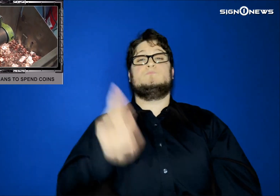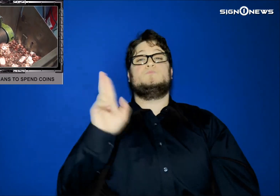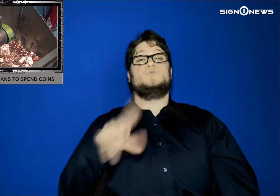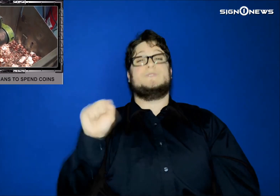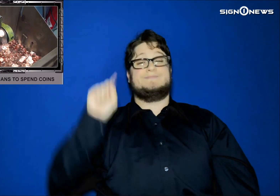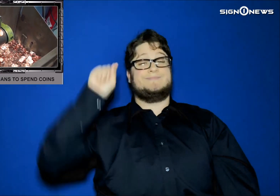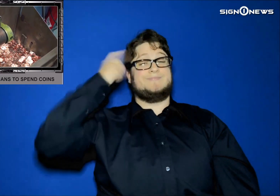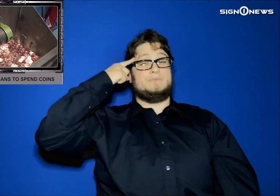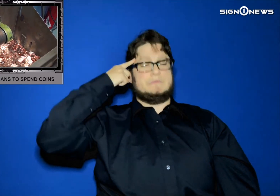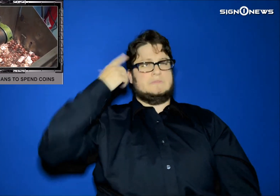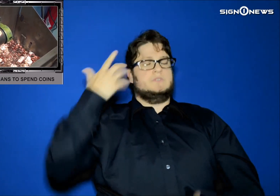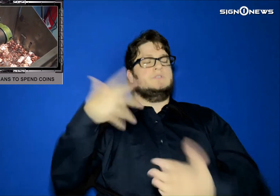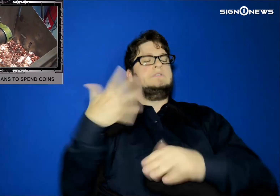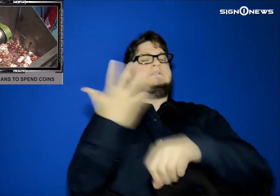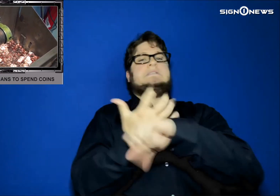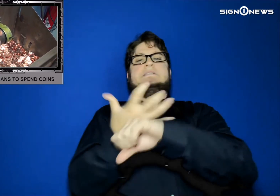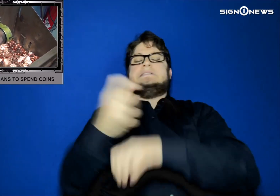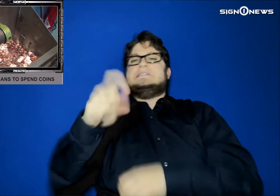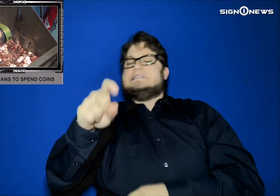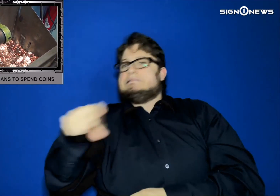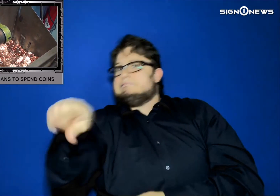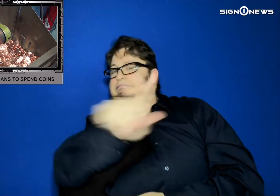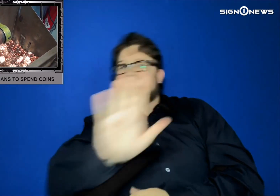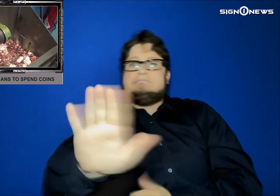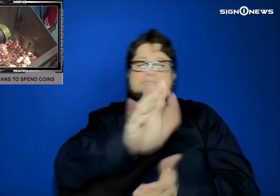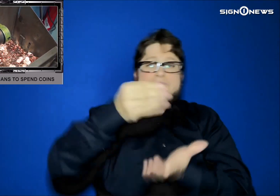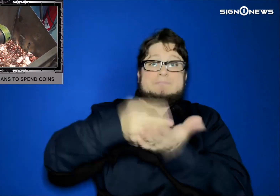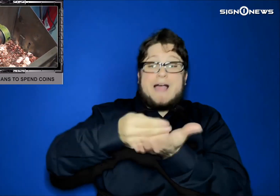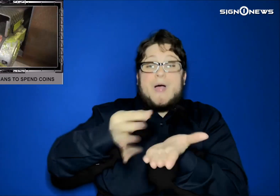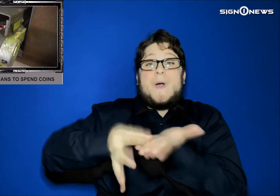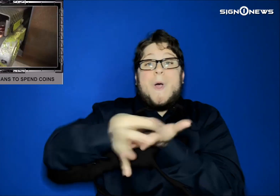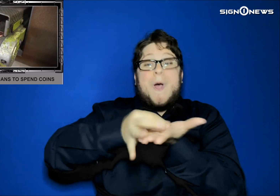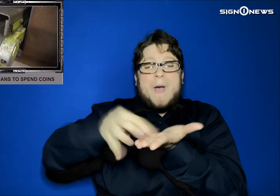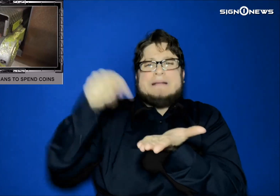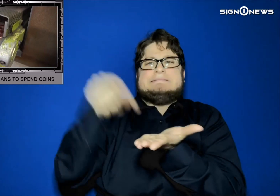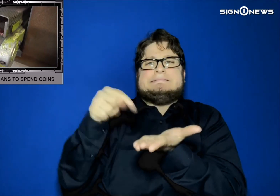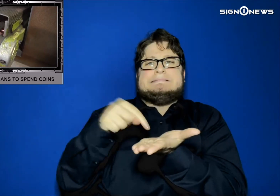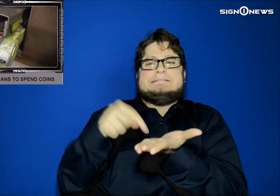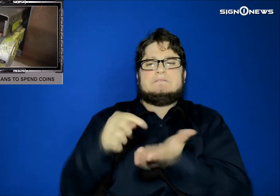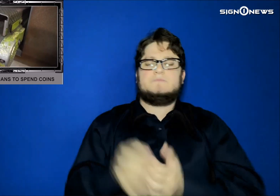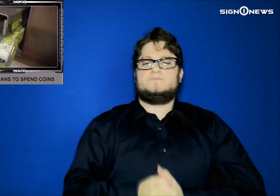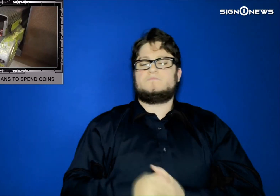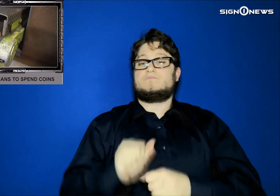The US government is begging for your spare change.